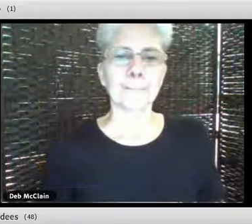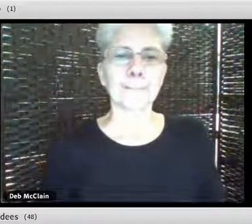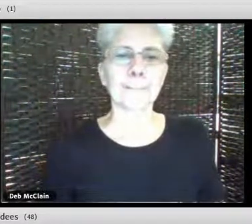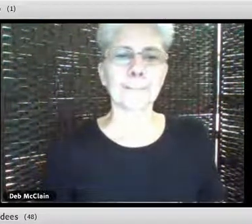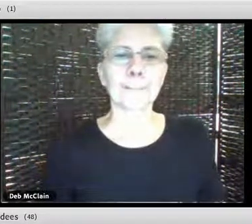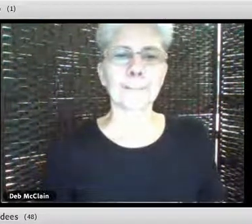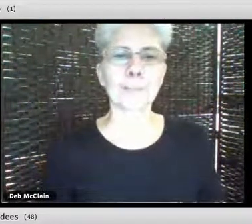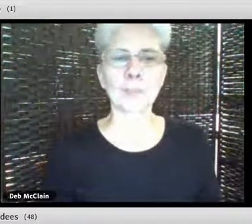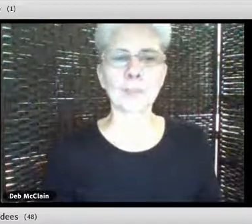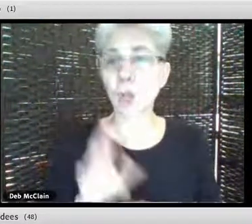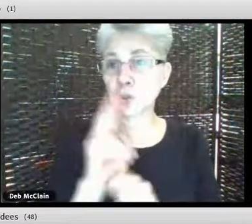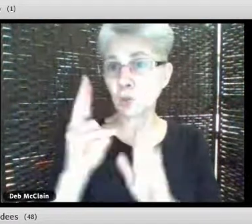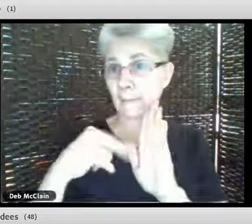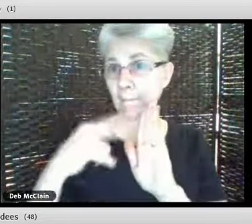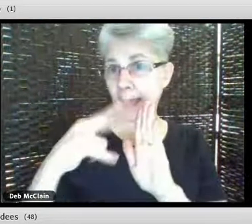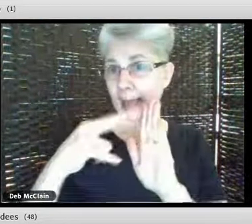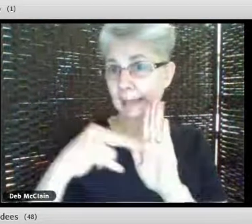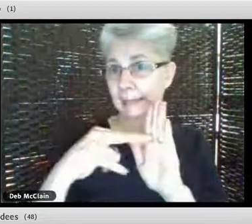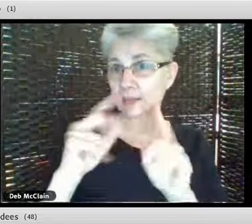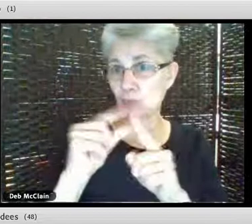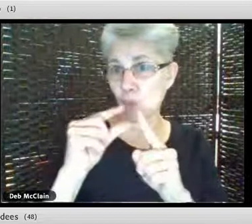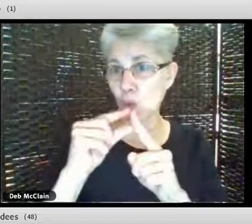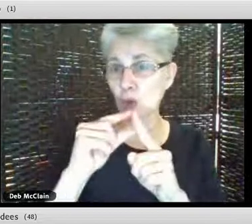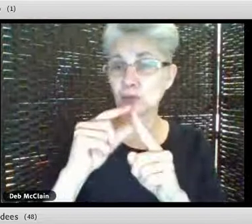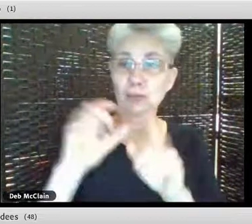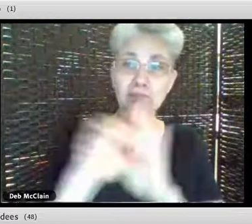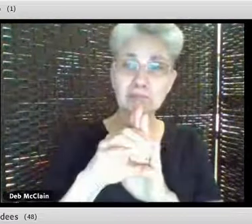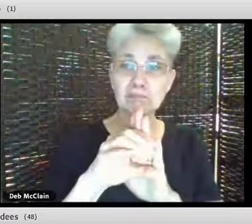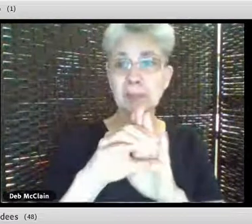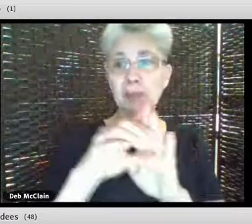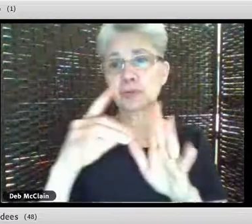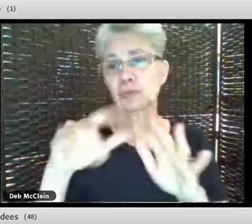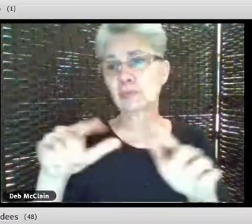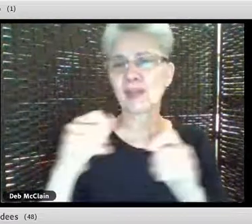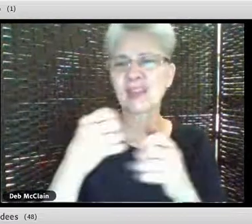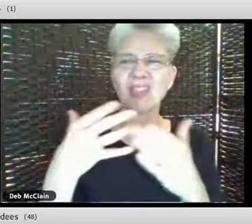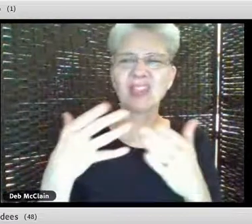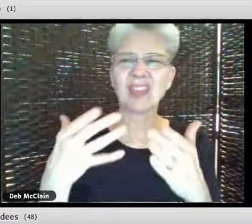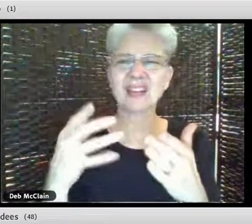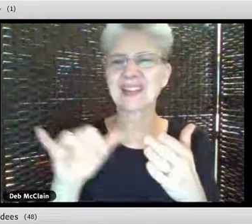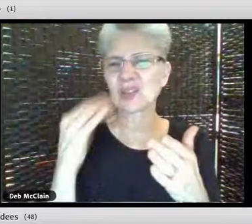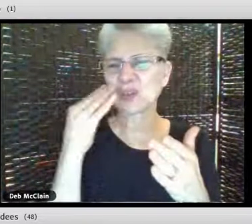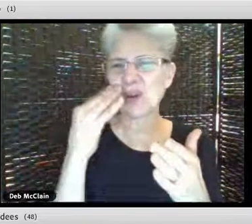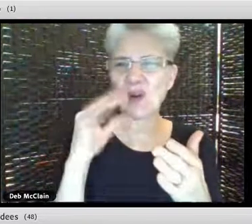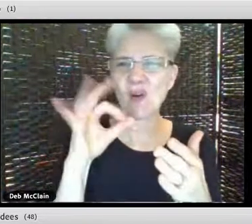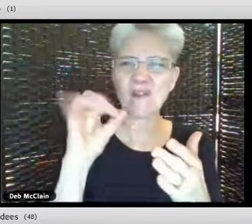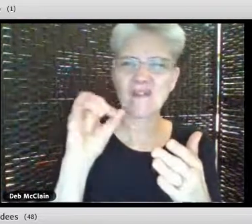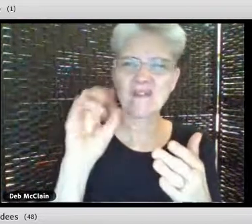Other things you can do, you can use paint to put in a picture.